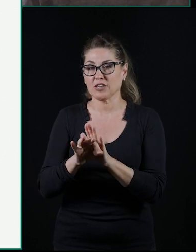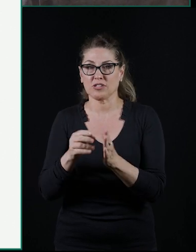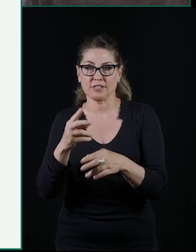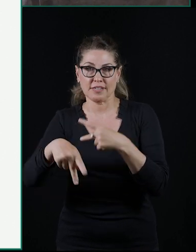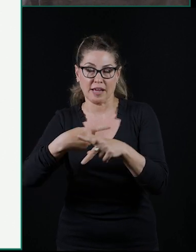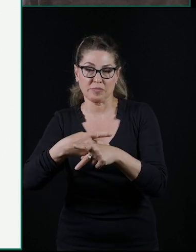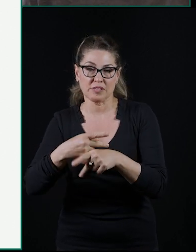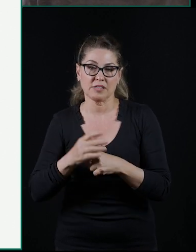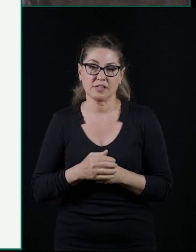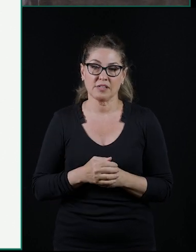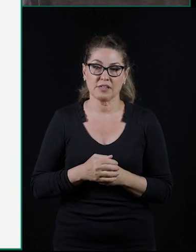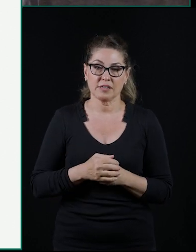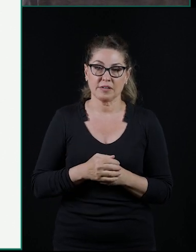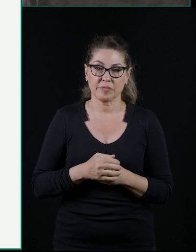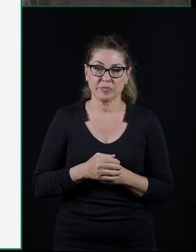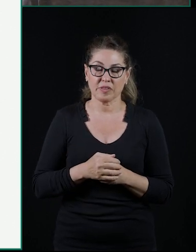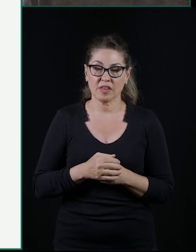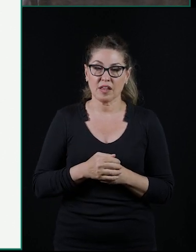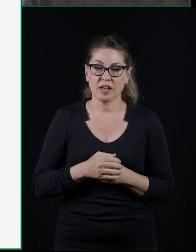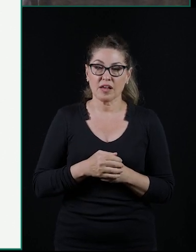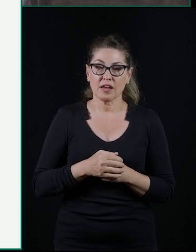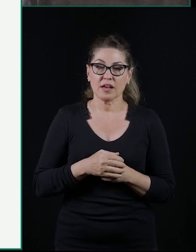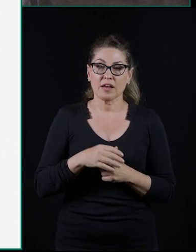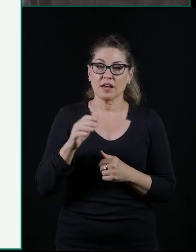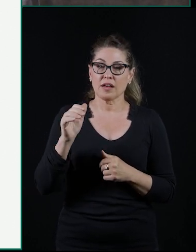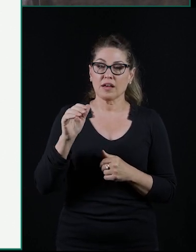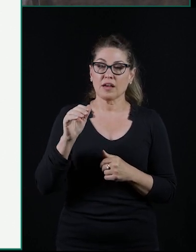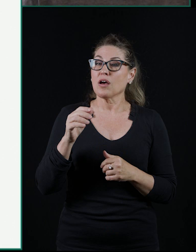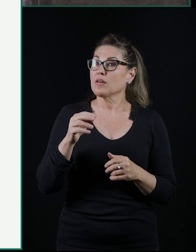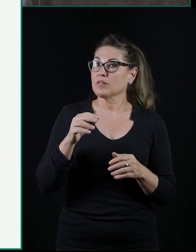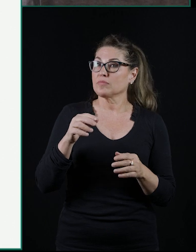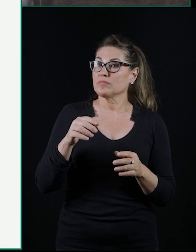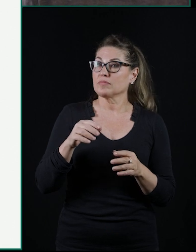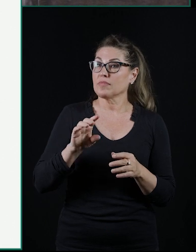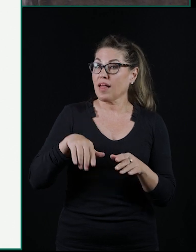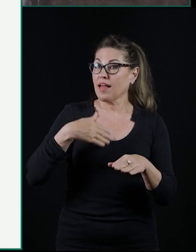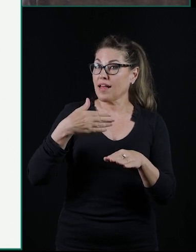Default permissions is none. And as remote users, after that,